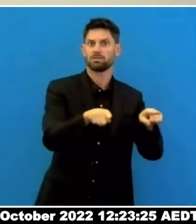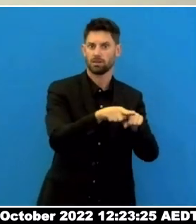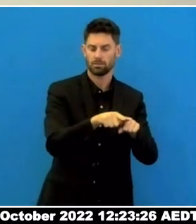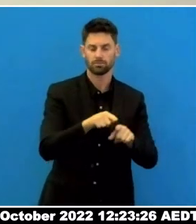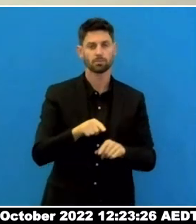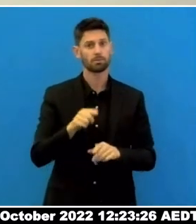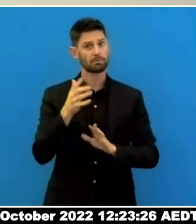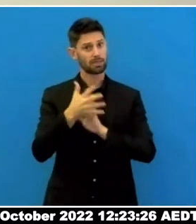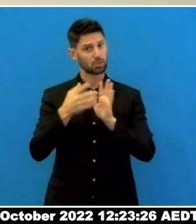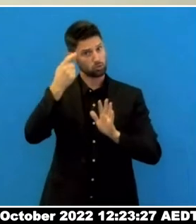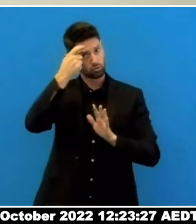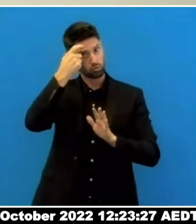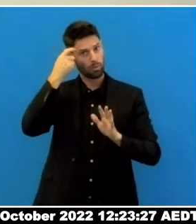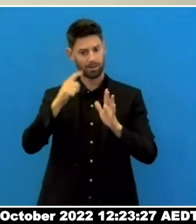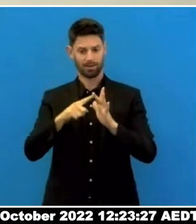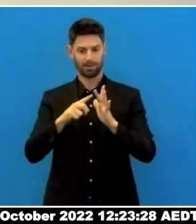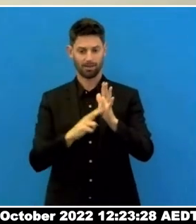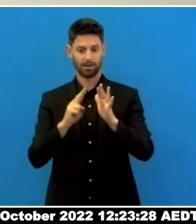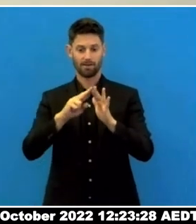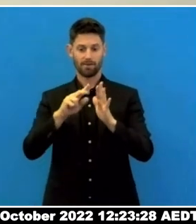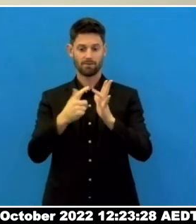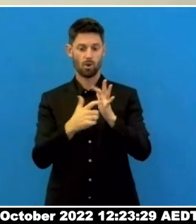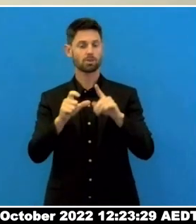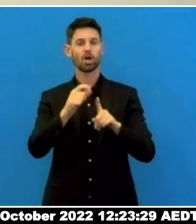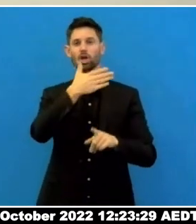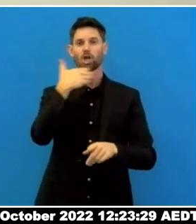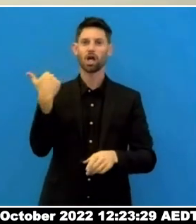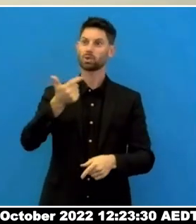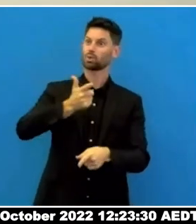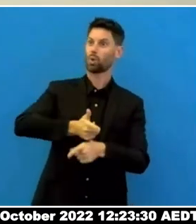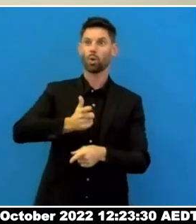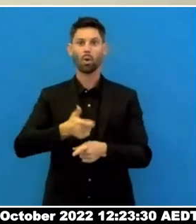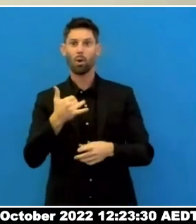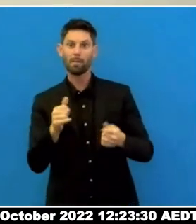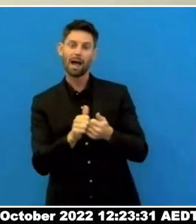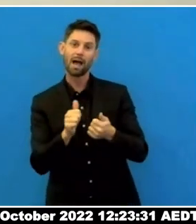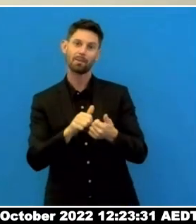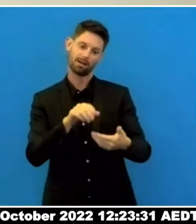Being trauma informed is very easy to put on paper. It's just like two words with a dash.